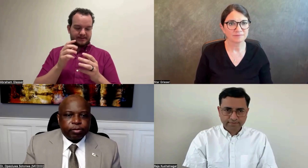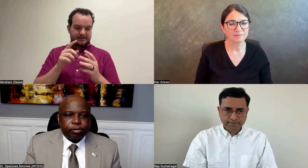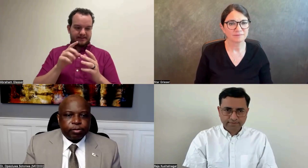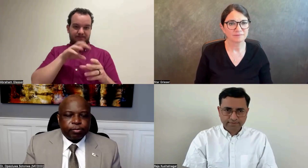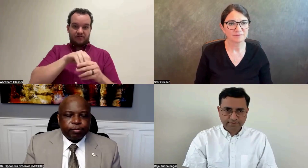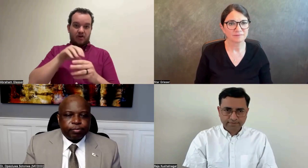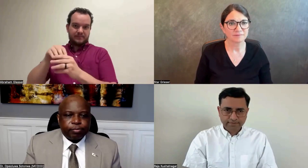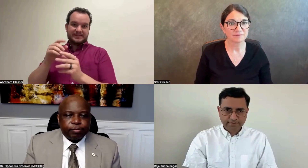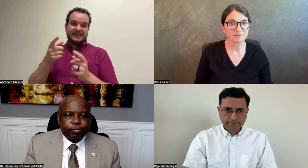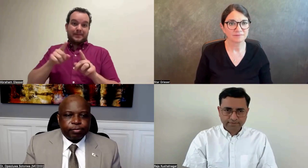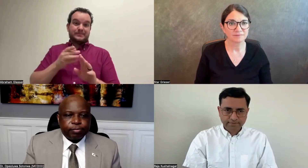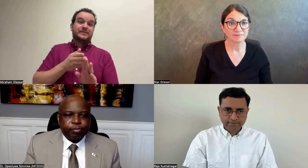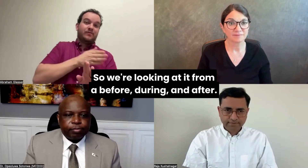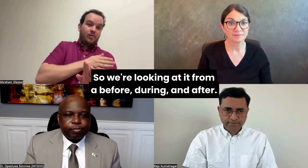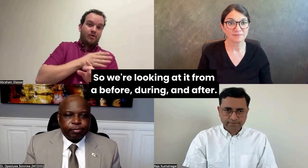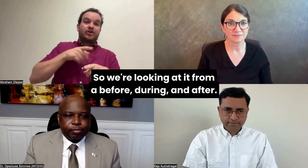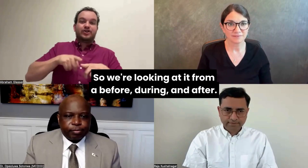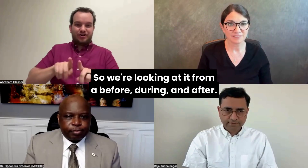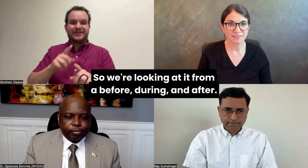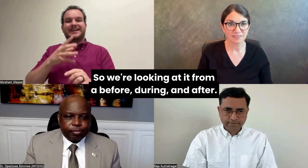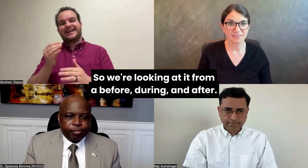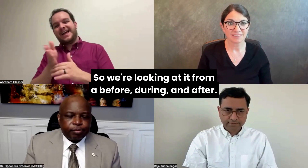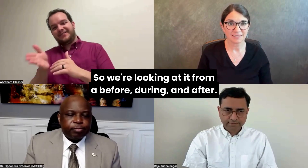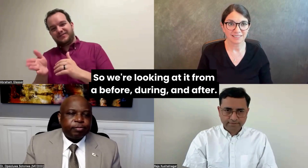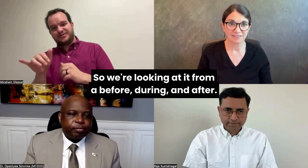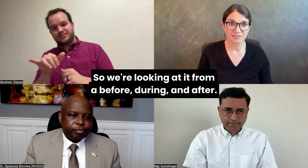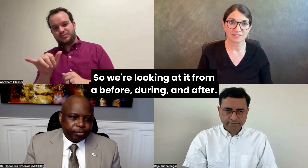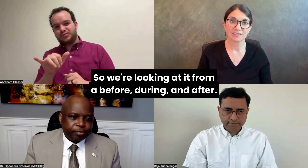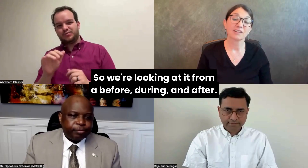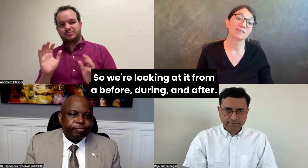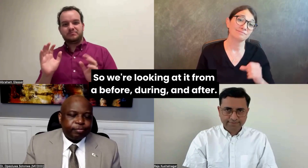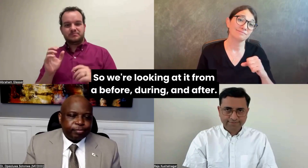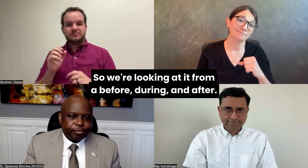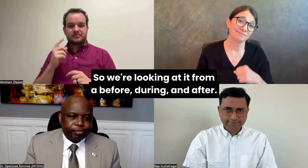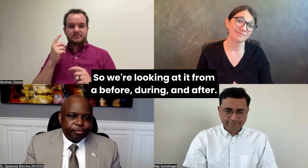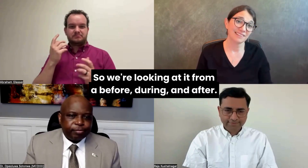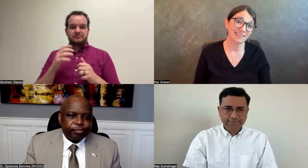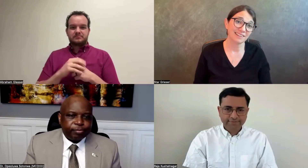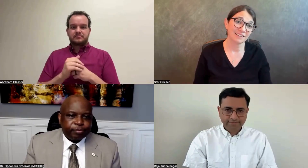So we're looking at it from a before, during, and after. Perspective.